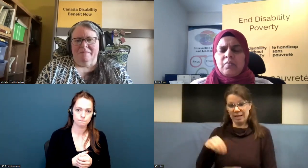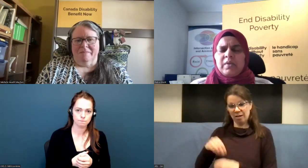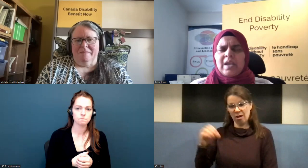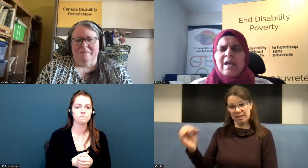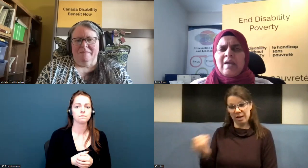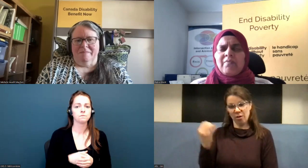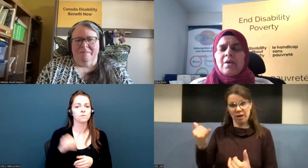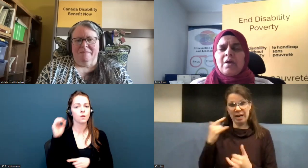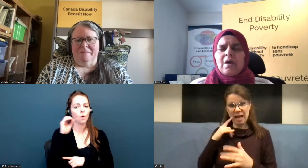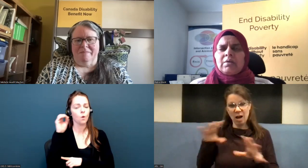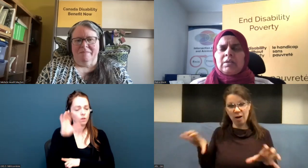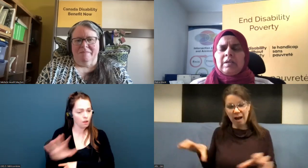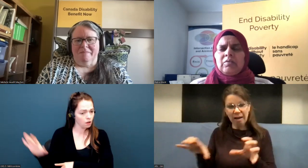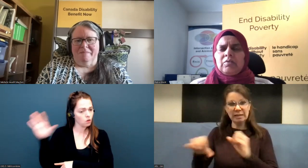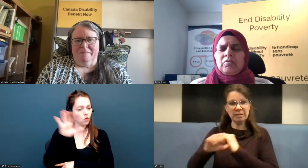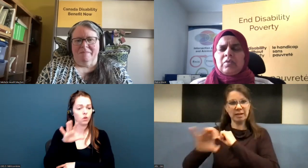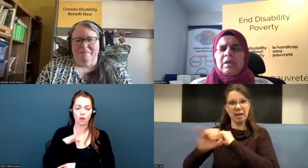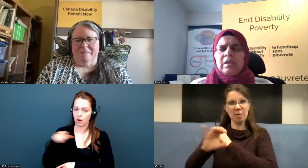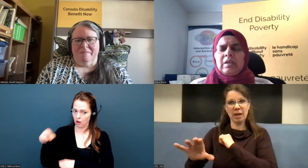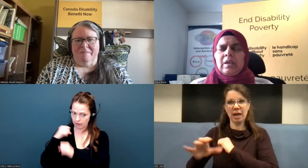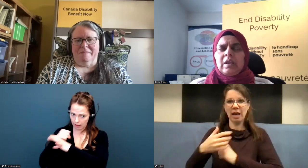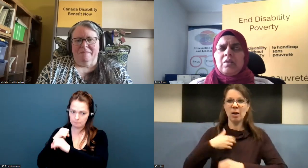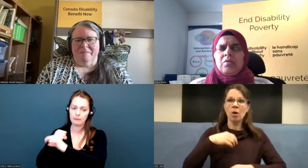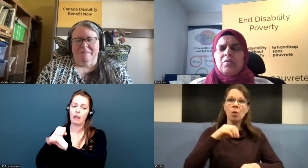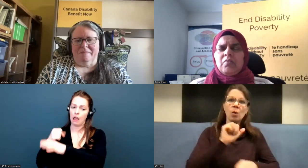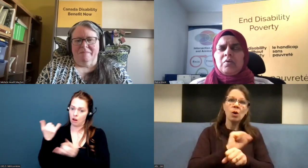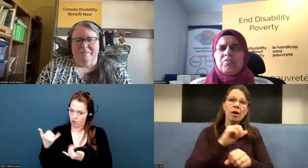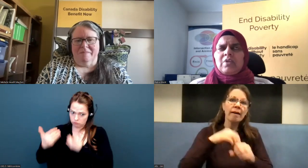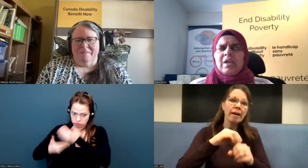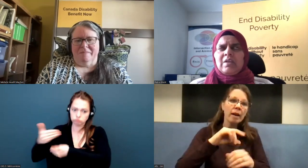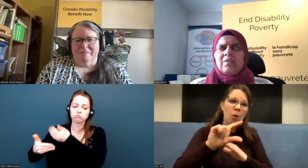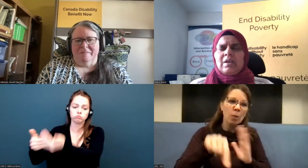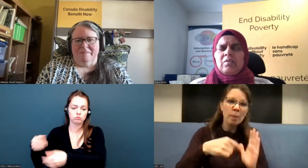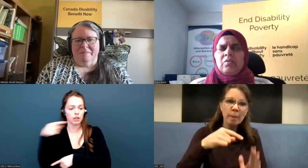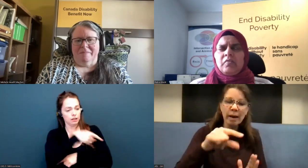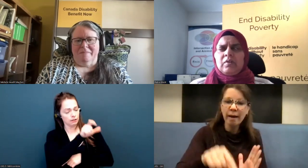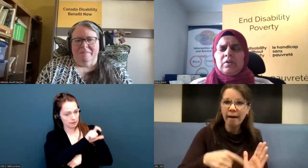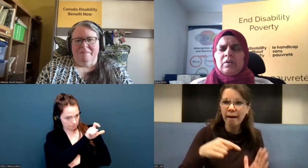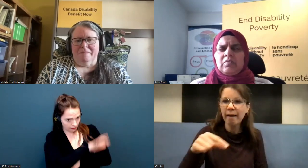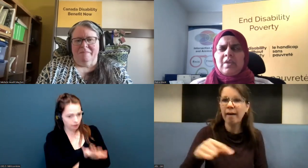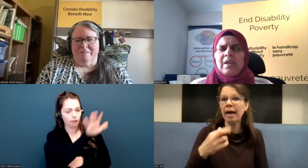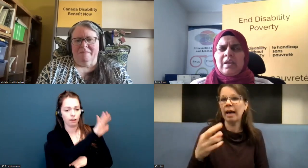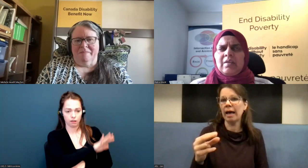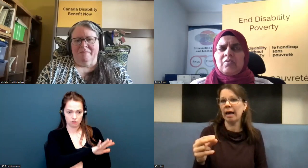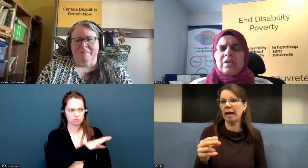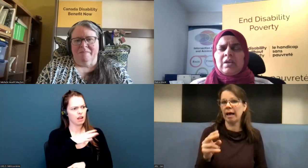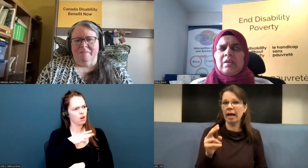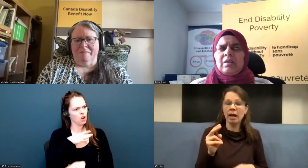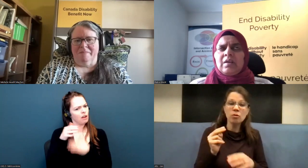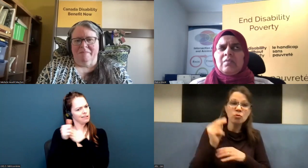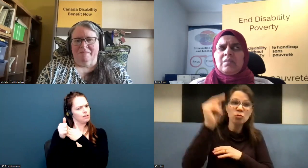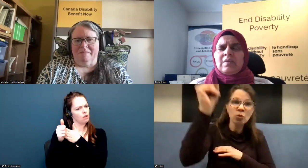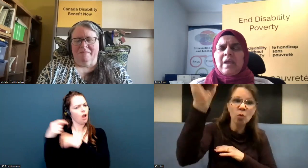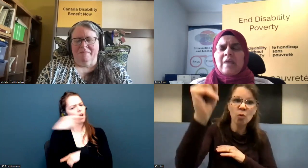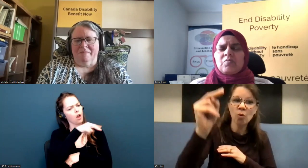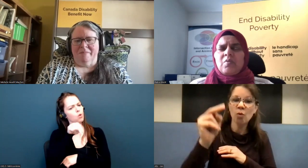WE HAVE OUR LEADERS IN NUNAVUT AND IN NEWFOUNDLAND AND IN SASKATCHEWAN.